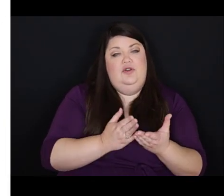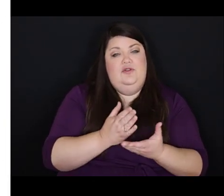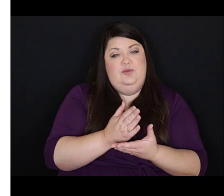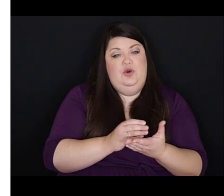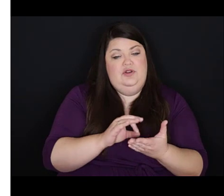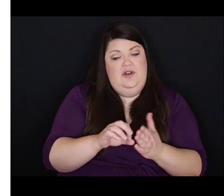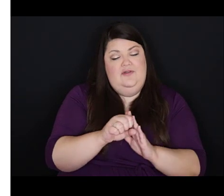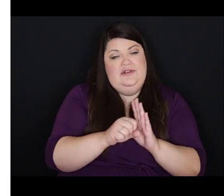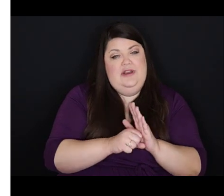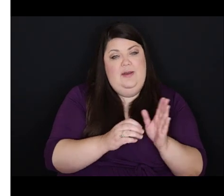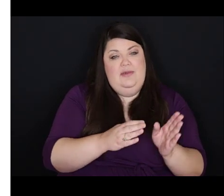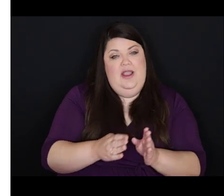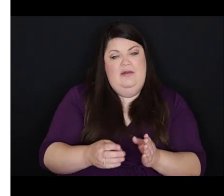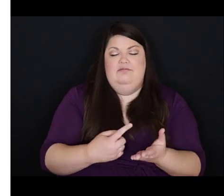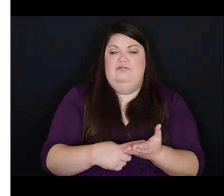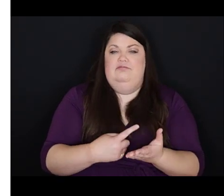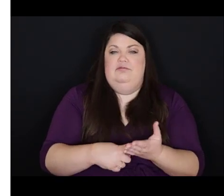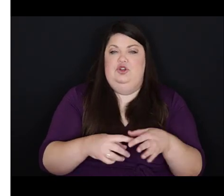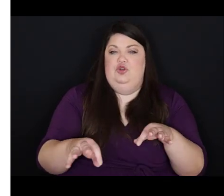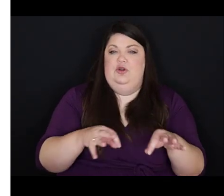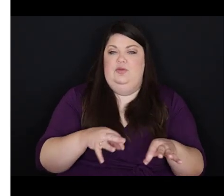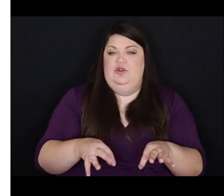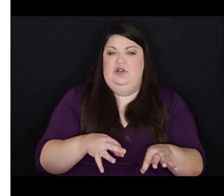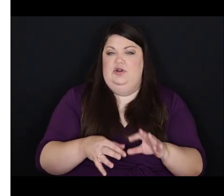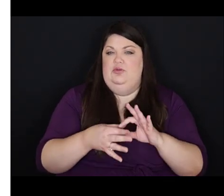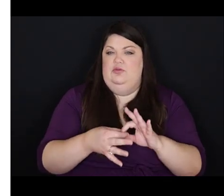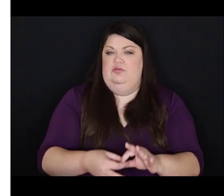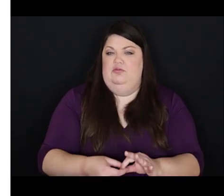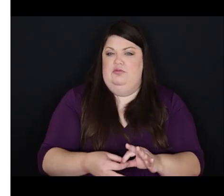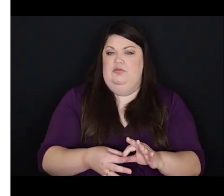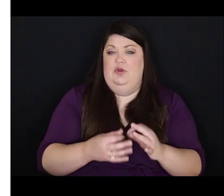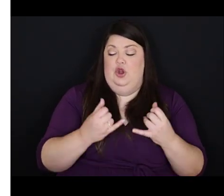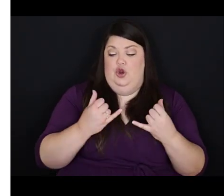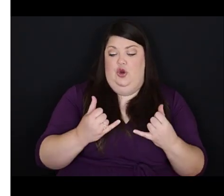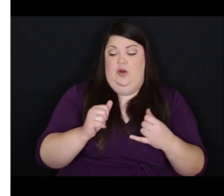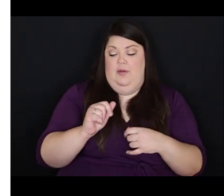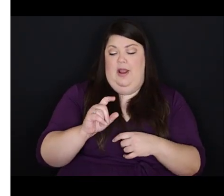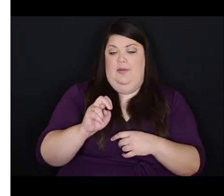let’s discuss Descriptions Reflecting the Current Administration of the VR Program.